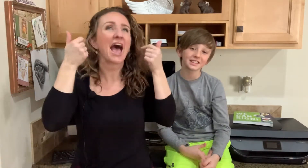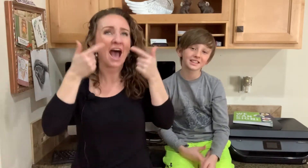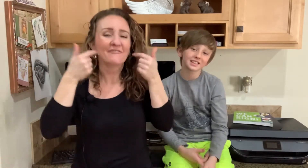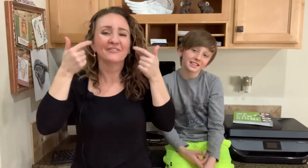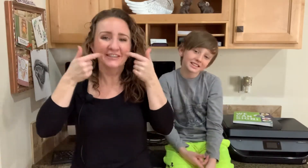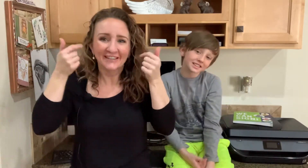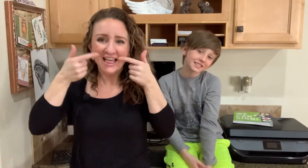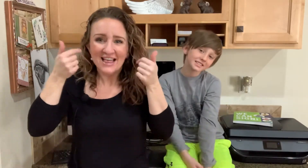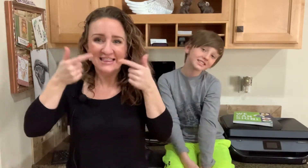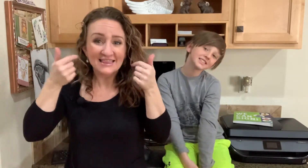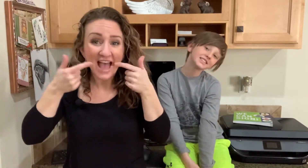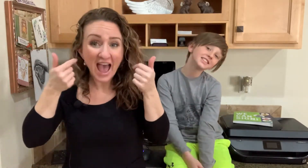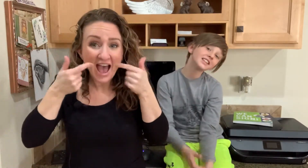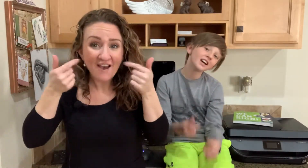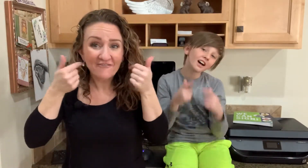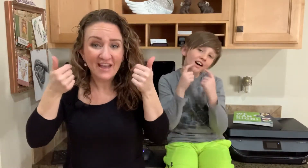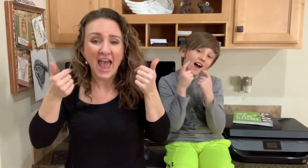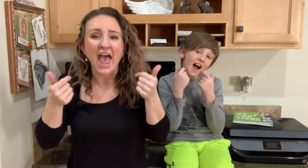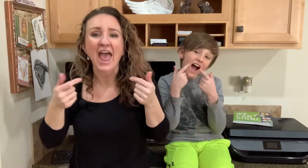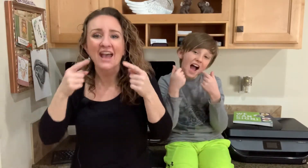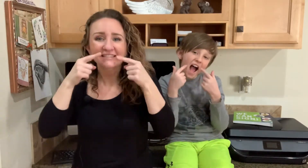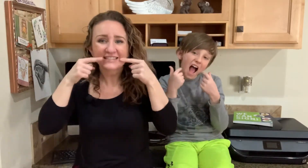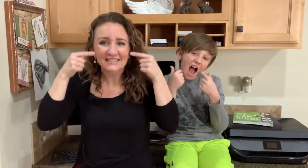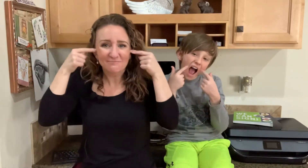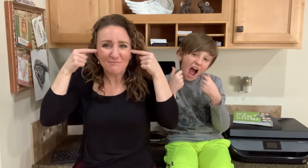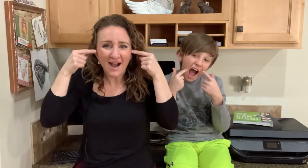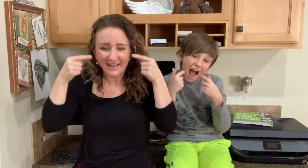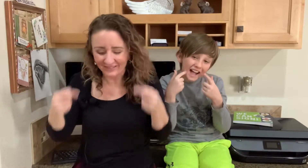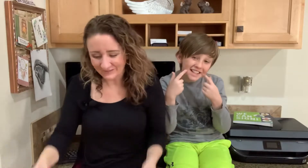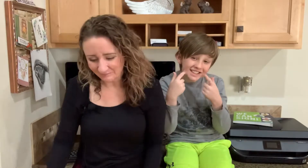Laugh, laugh, and smile.